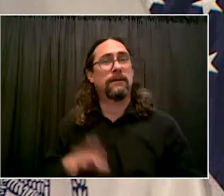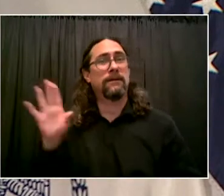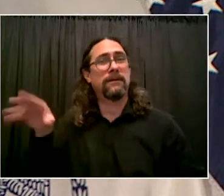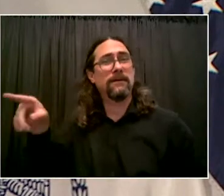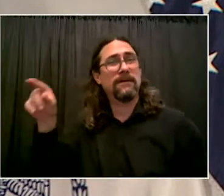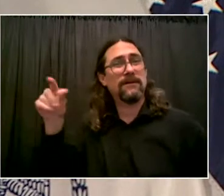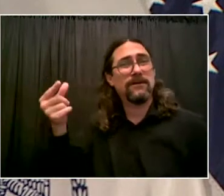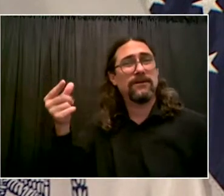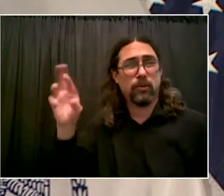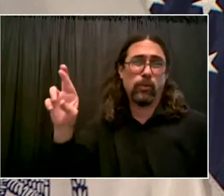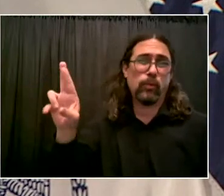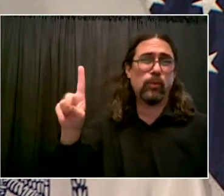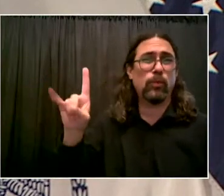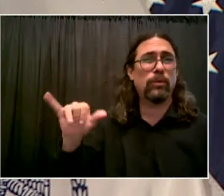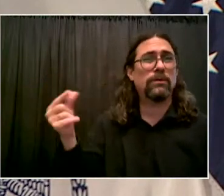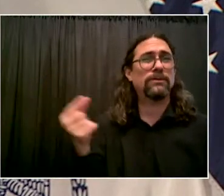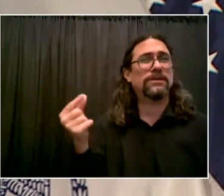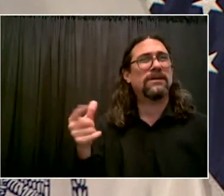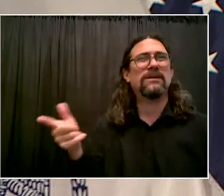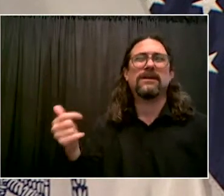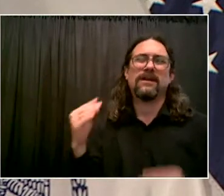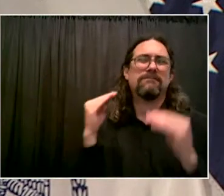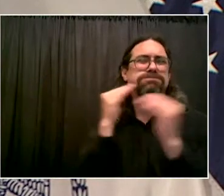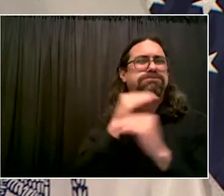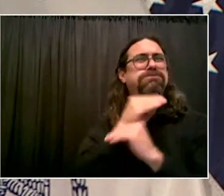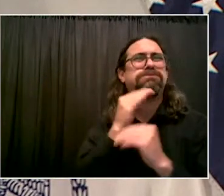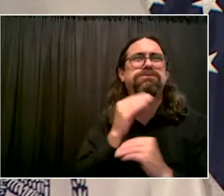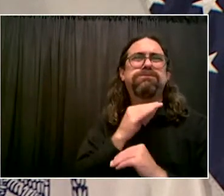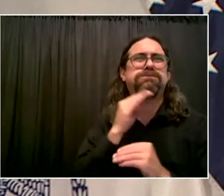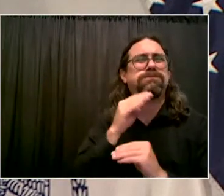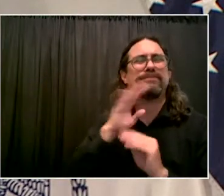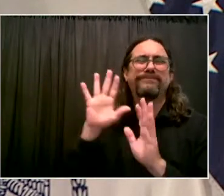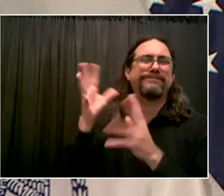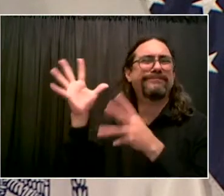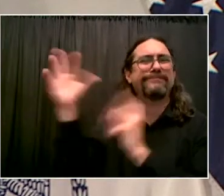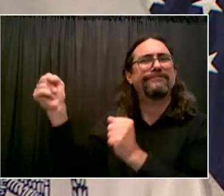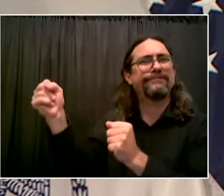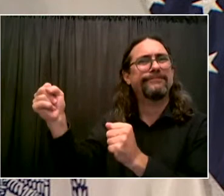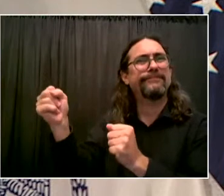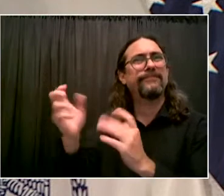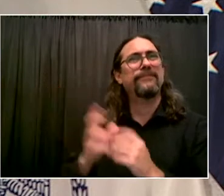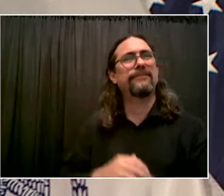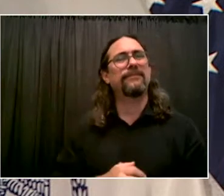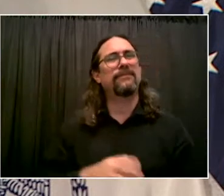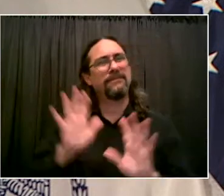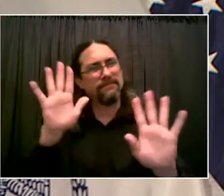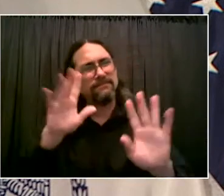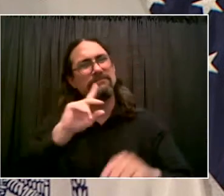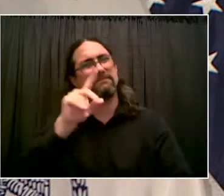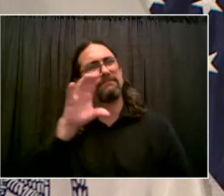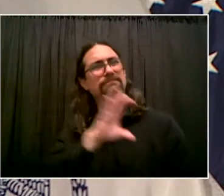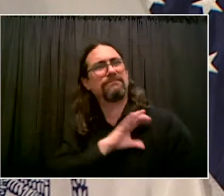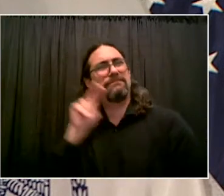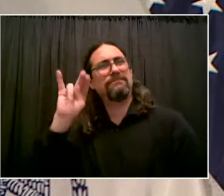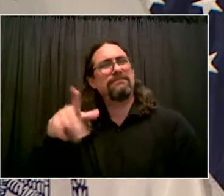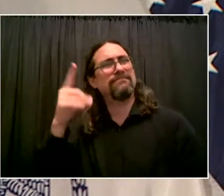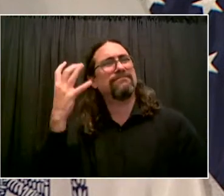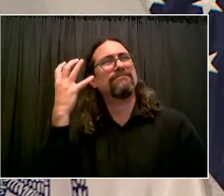WORK OF THE MEN A WNDOMEN OF THE NYPD, 35,000 STRONG WE JUST